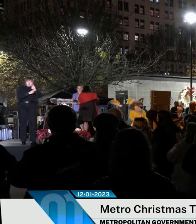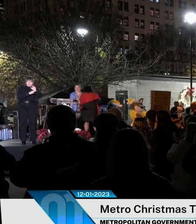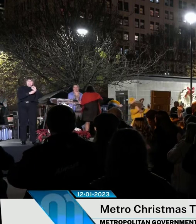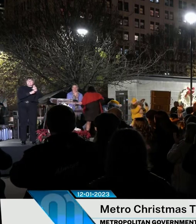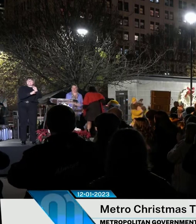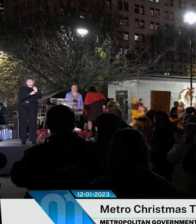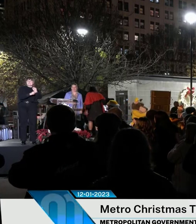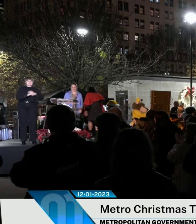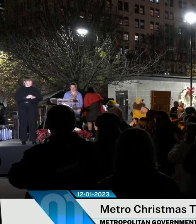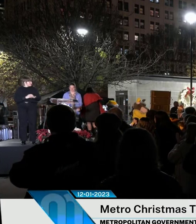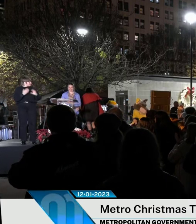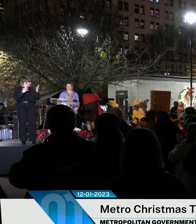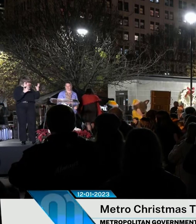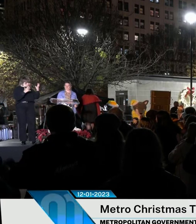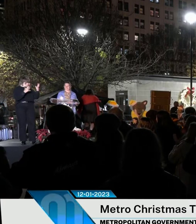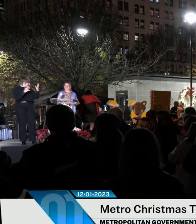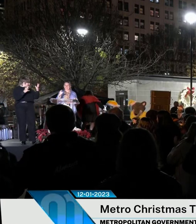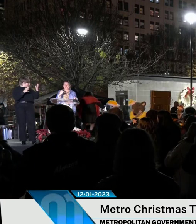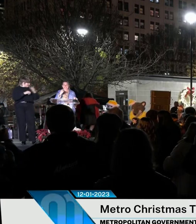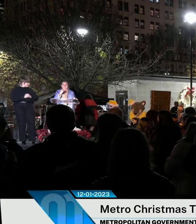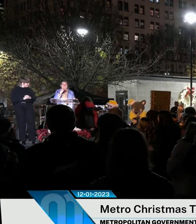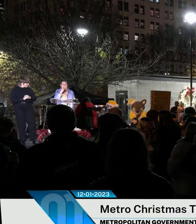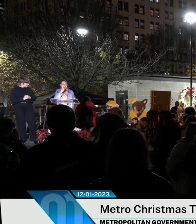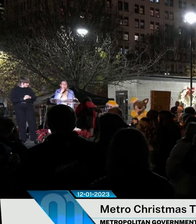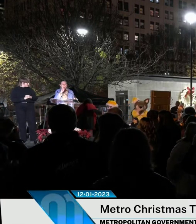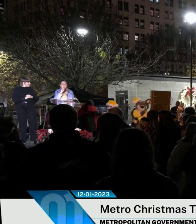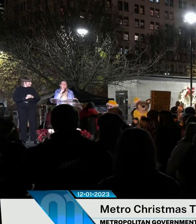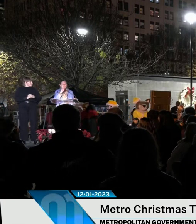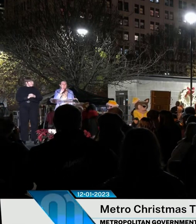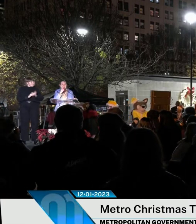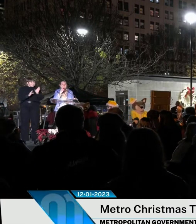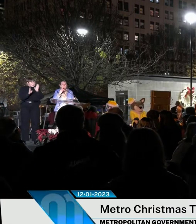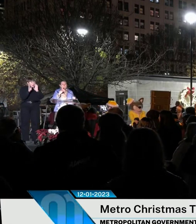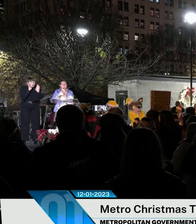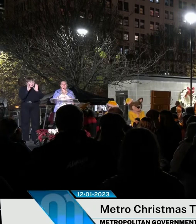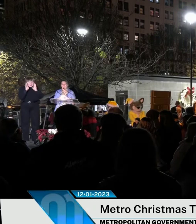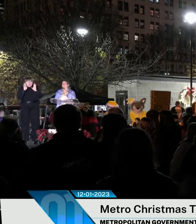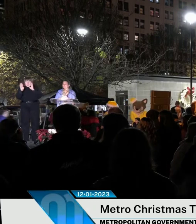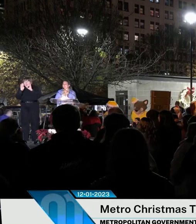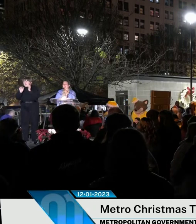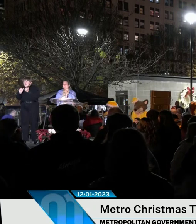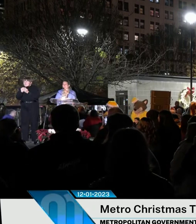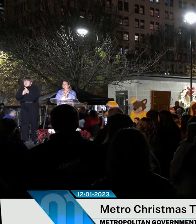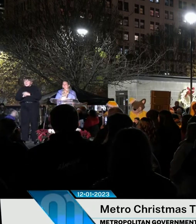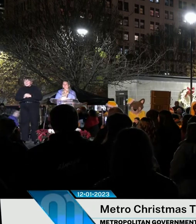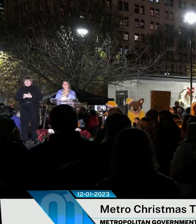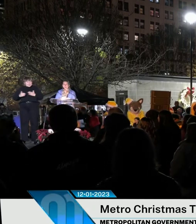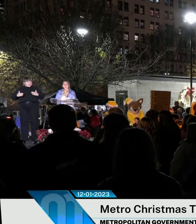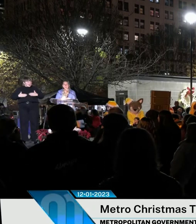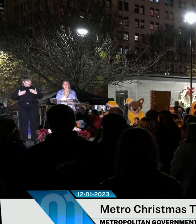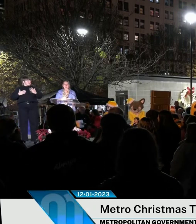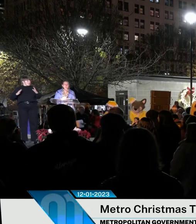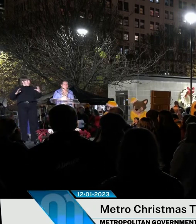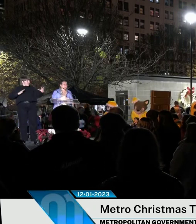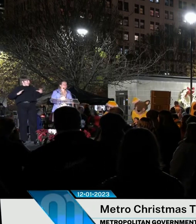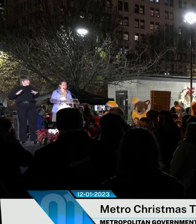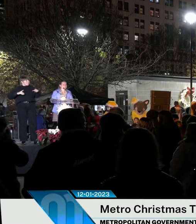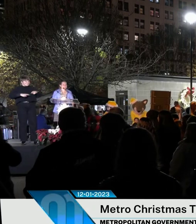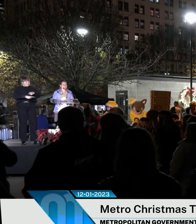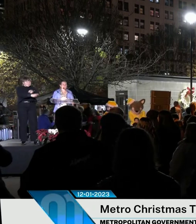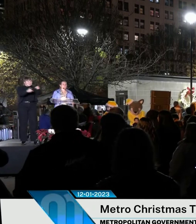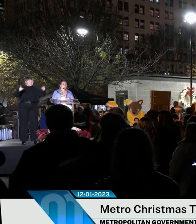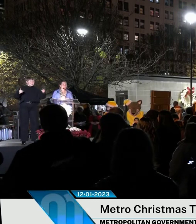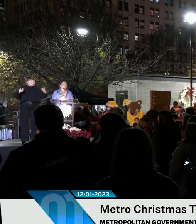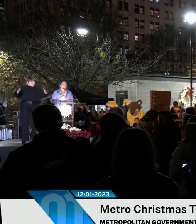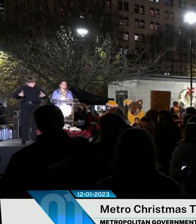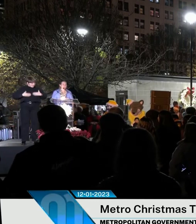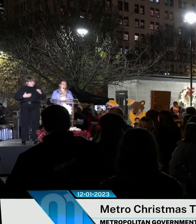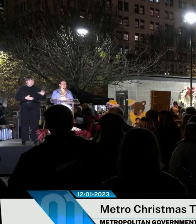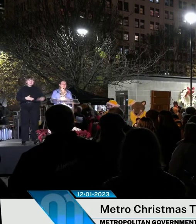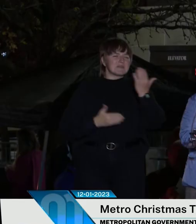HENDERSON. HEY THERE, EVERYBODY.